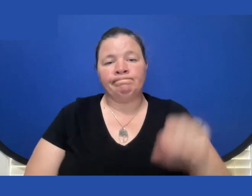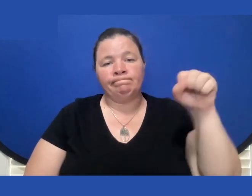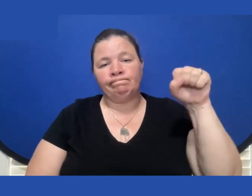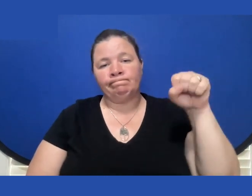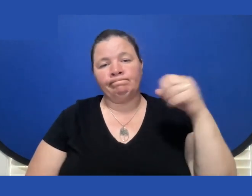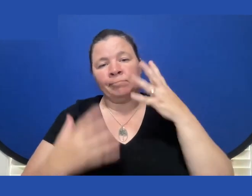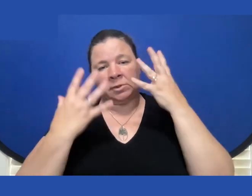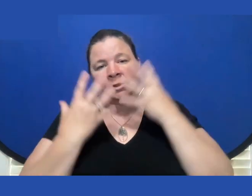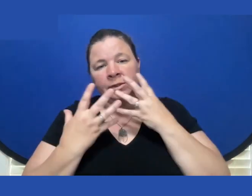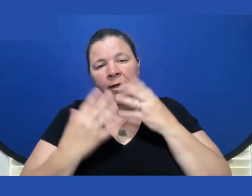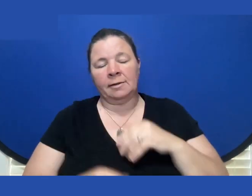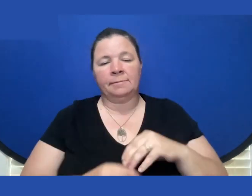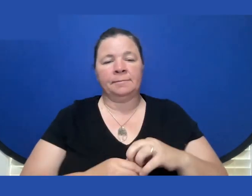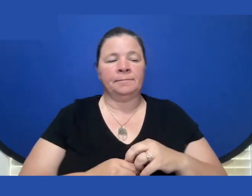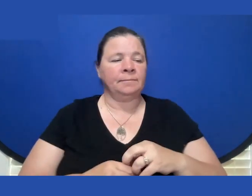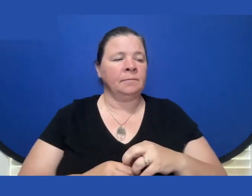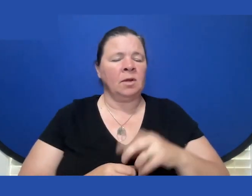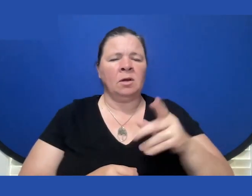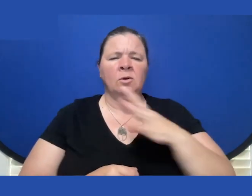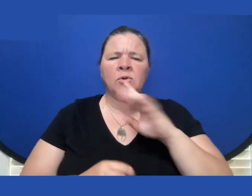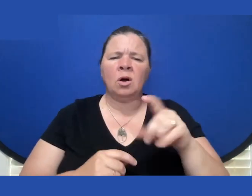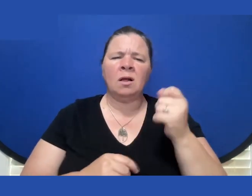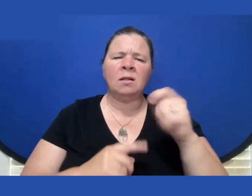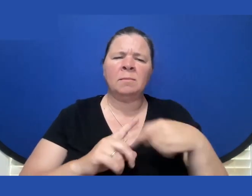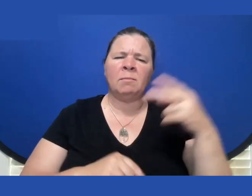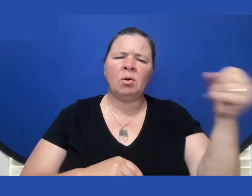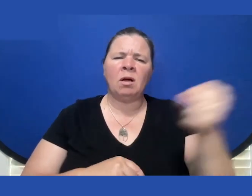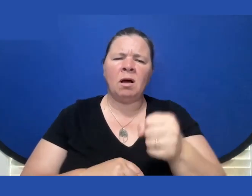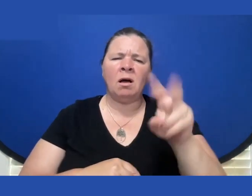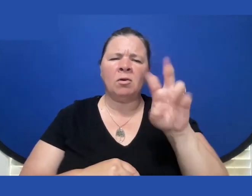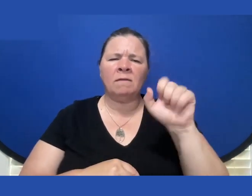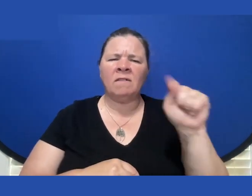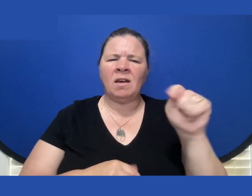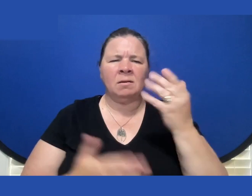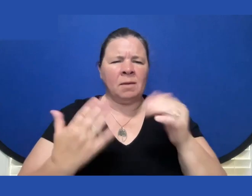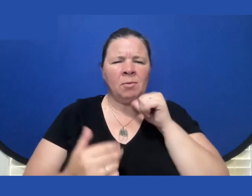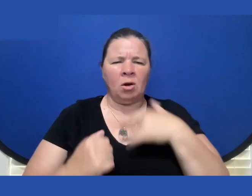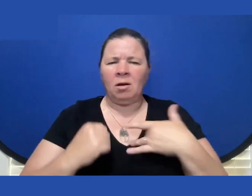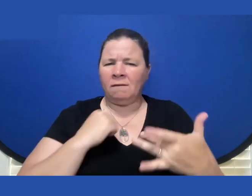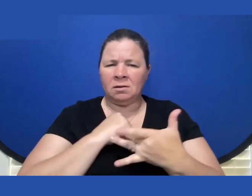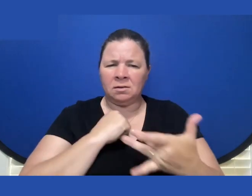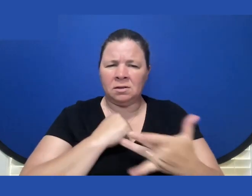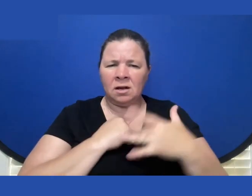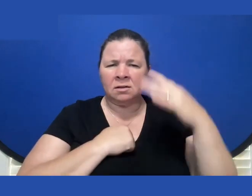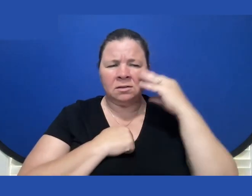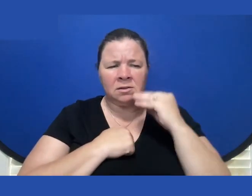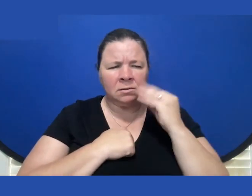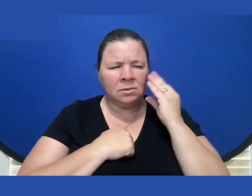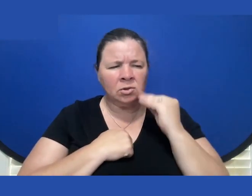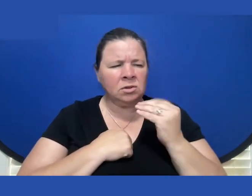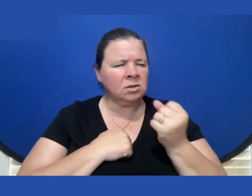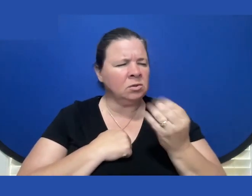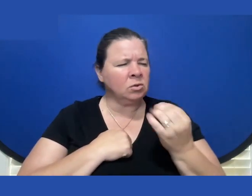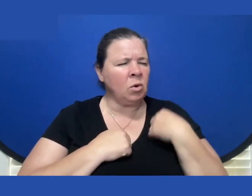So, you've talked a little bit about hiring Veterans that don't necessarily have tech experience. And so, I'm just wondering,